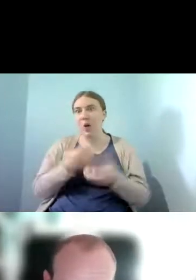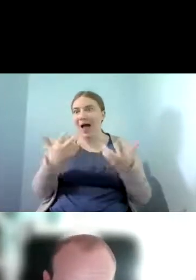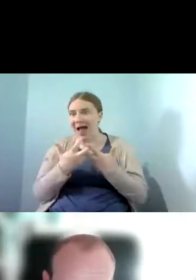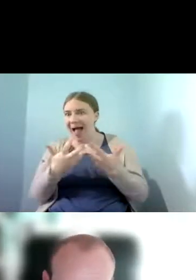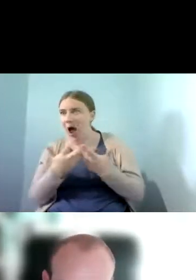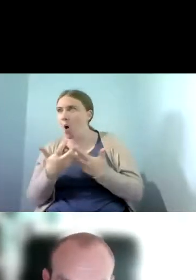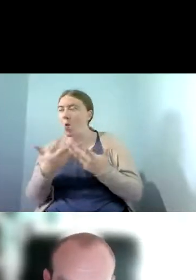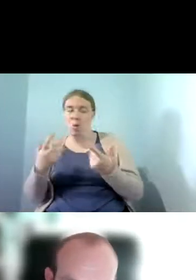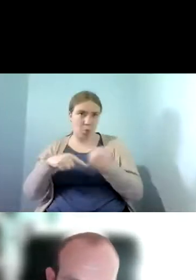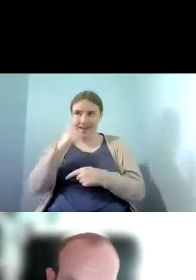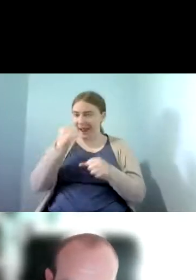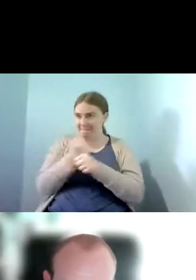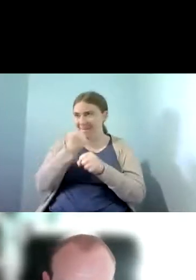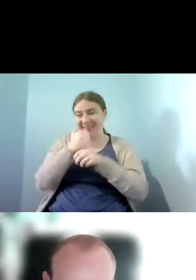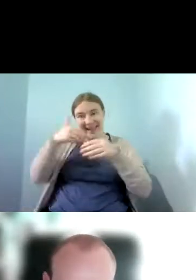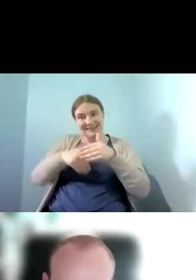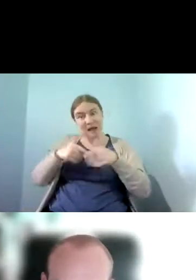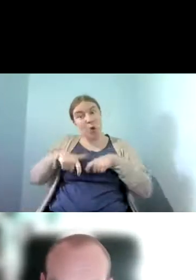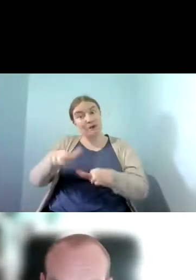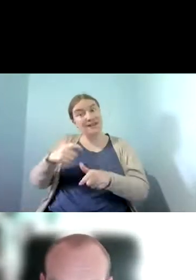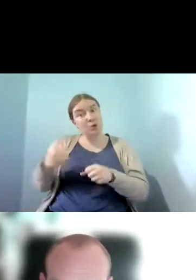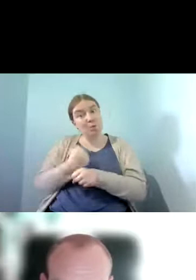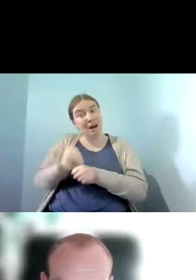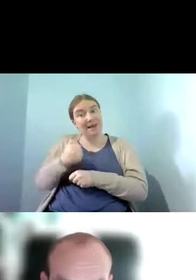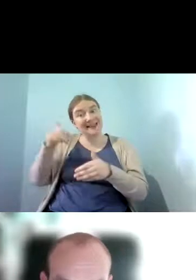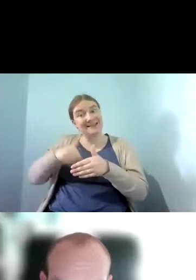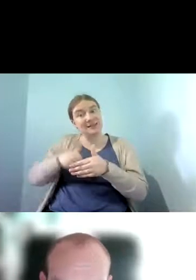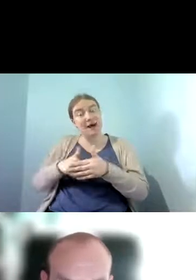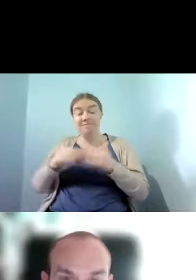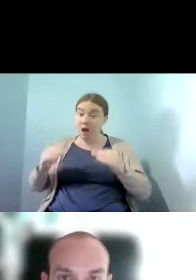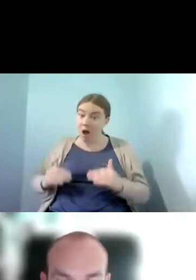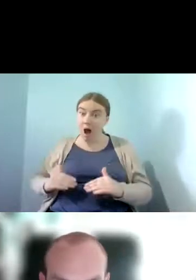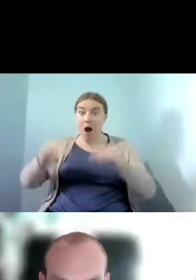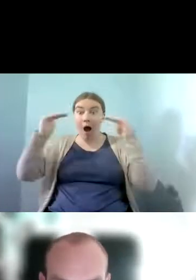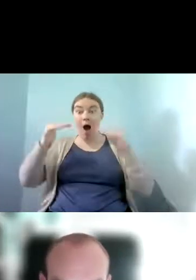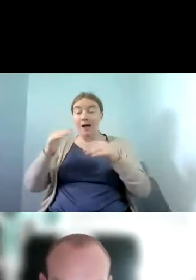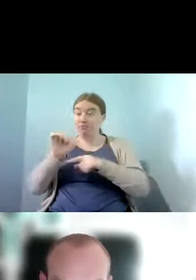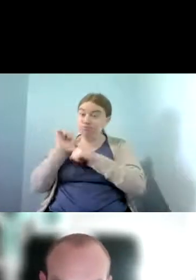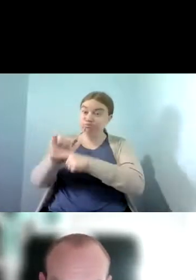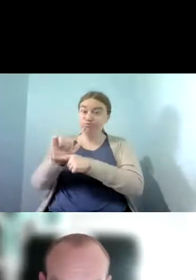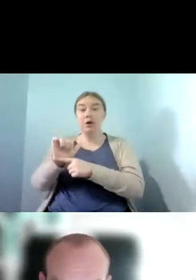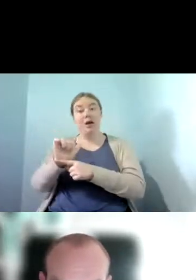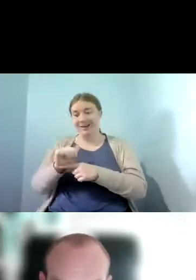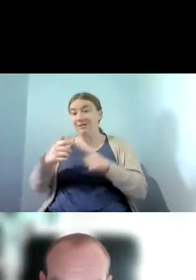to build inside a higher level equal more cost but reduces the frequency of inundation into